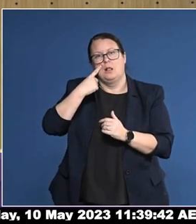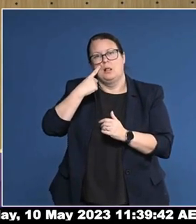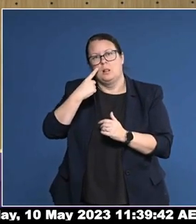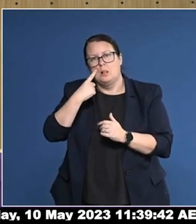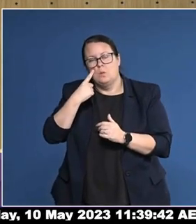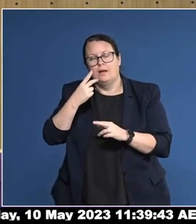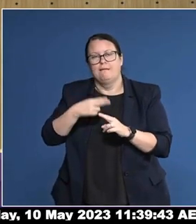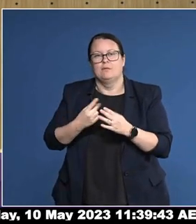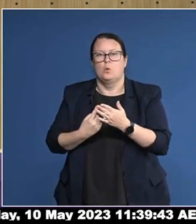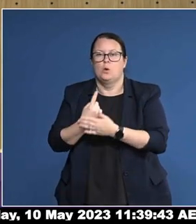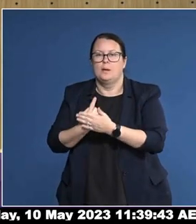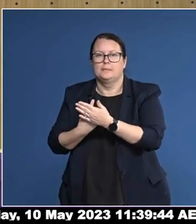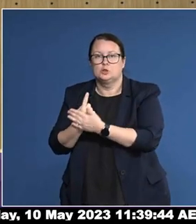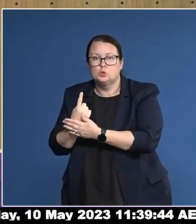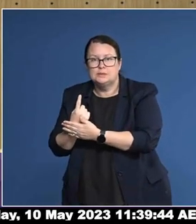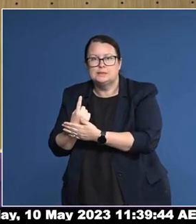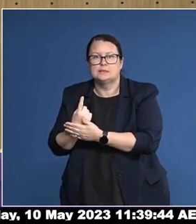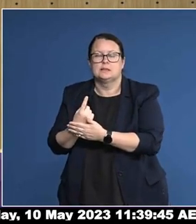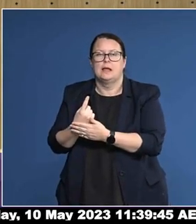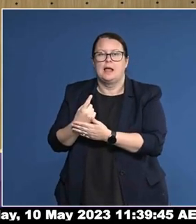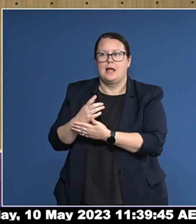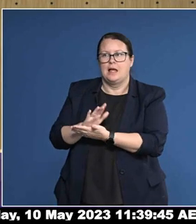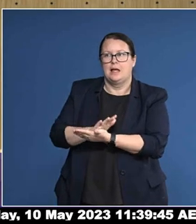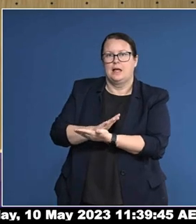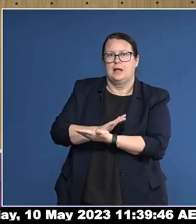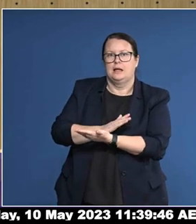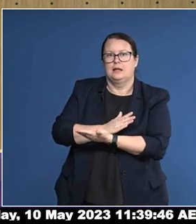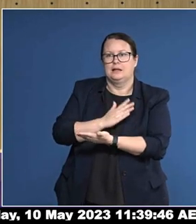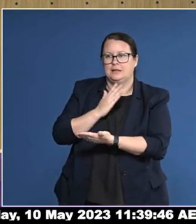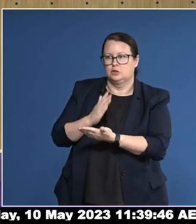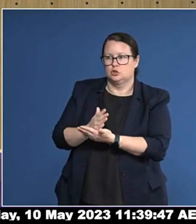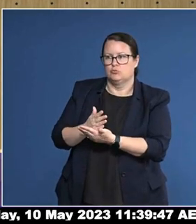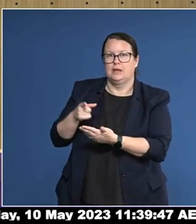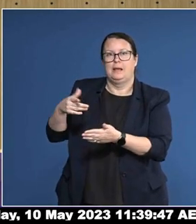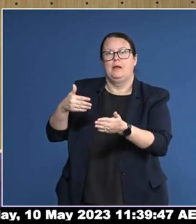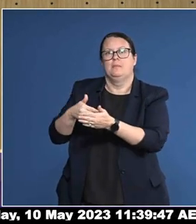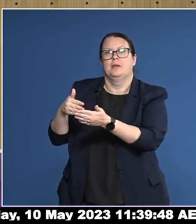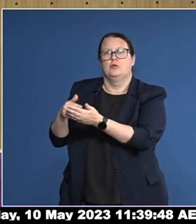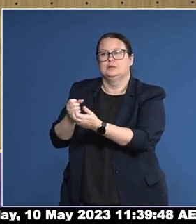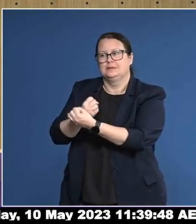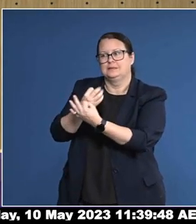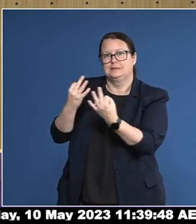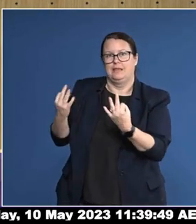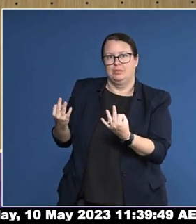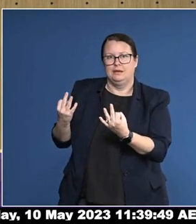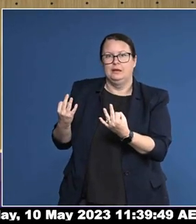and actively ensuring that there are no barriers to people being able to actively